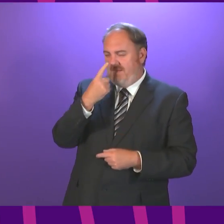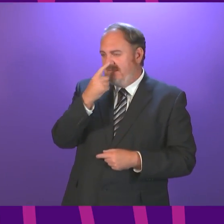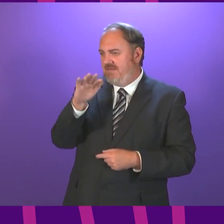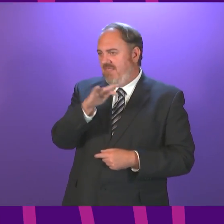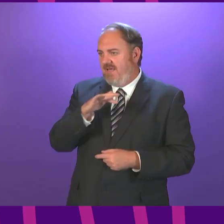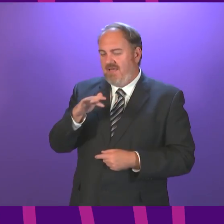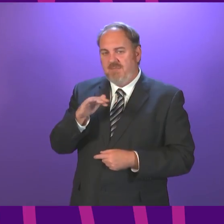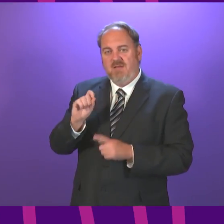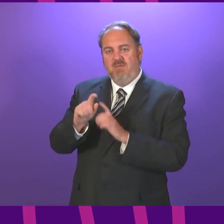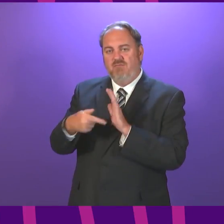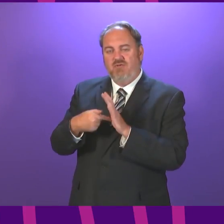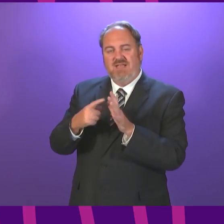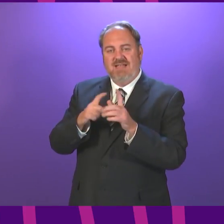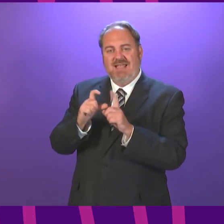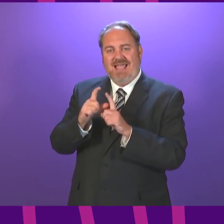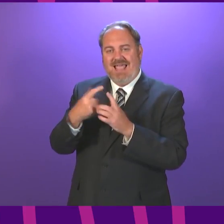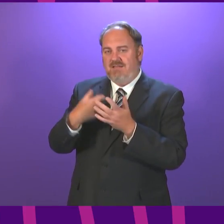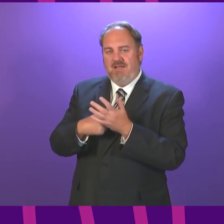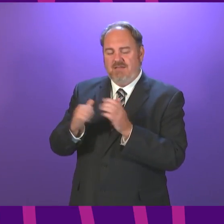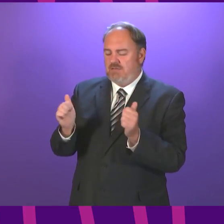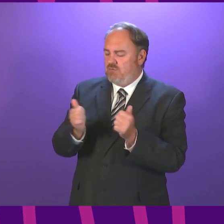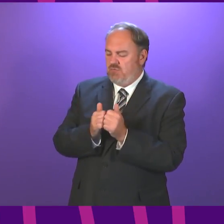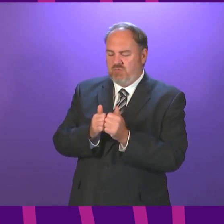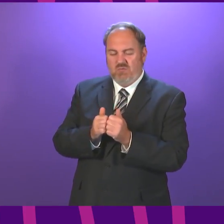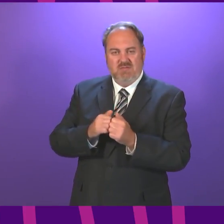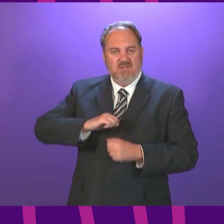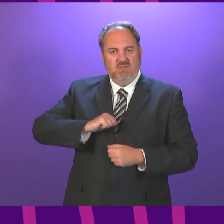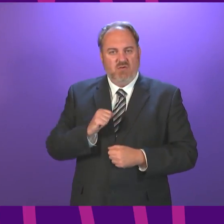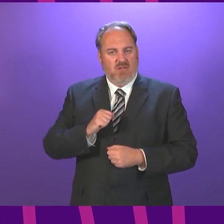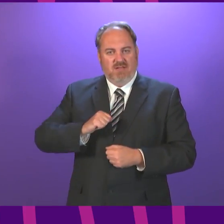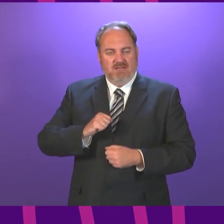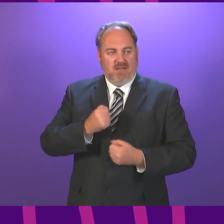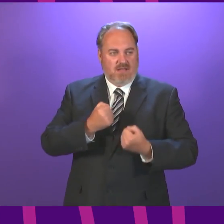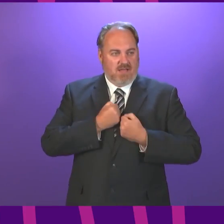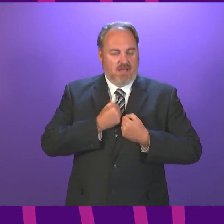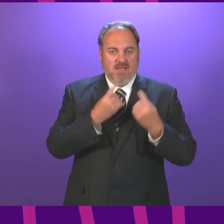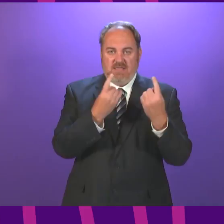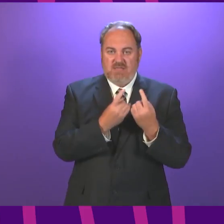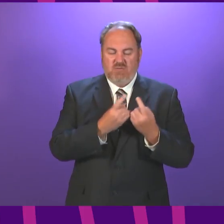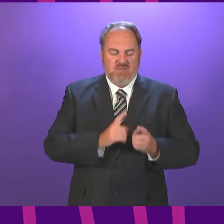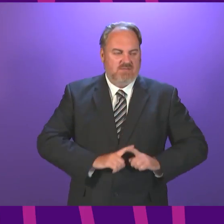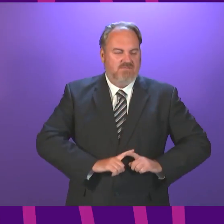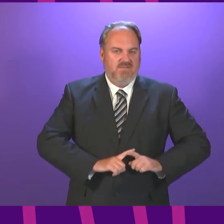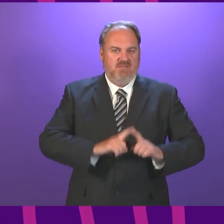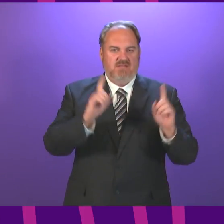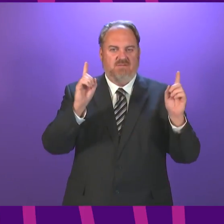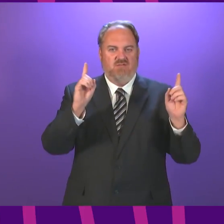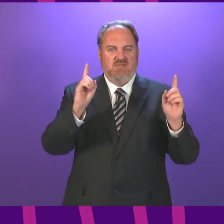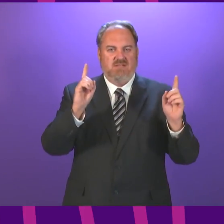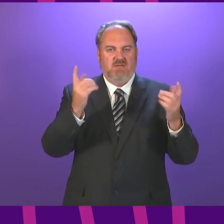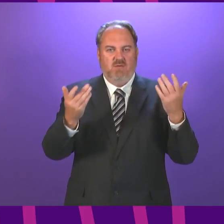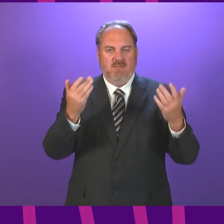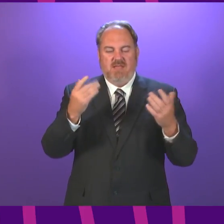not fit our needs. We have a particularly acute problem in Scotland and we need to fully